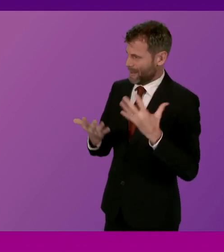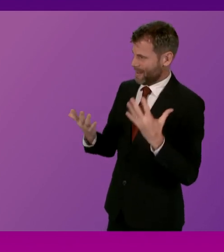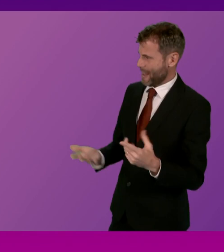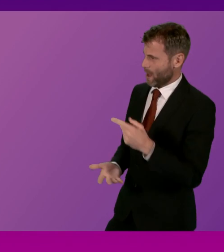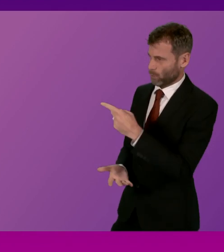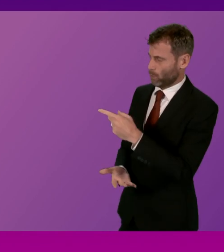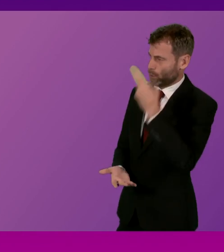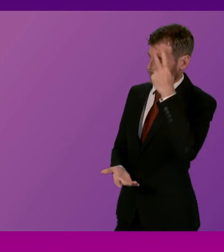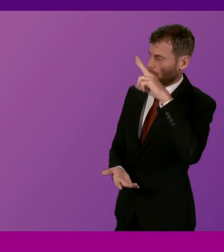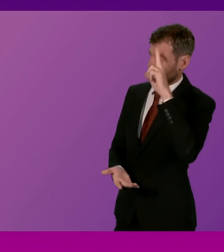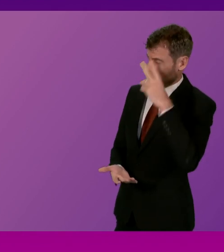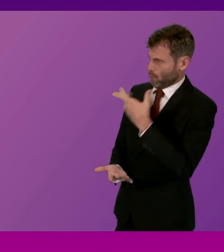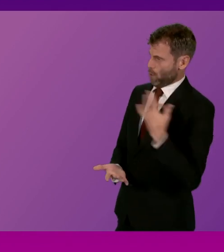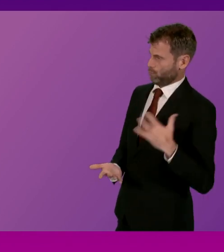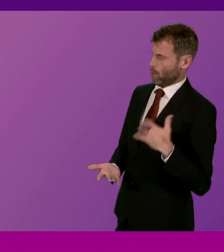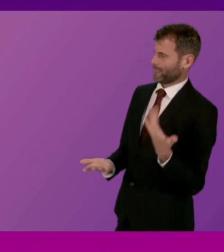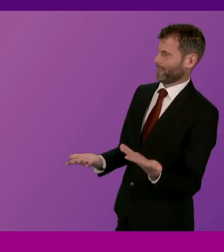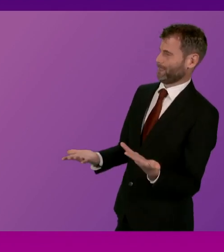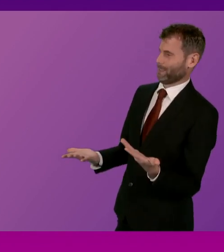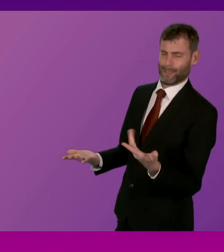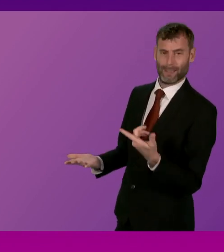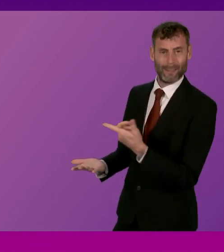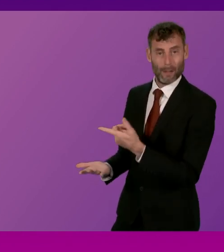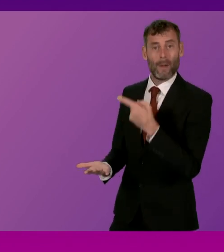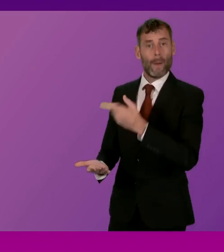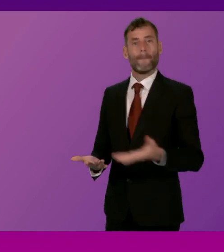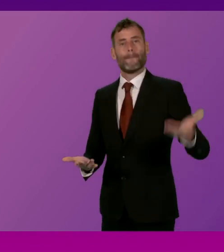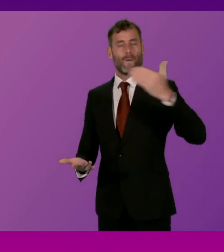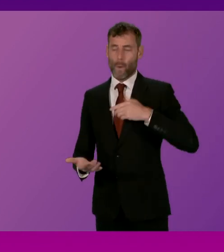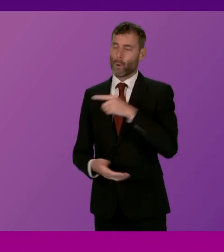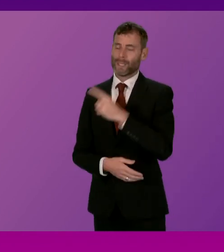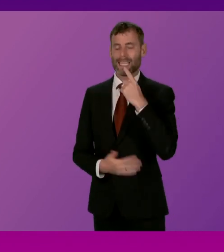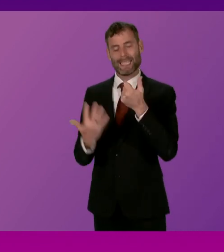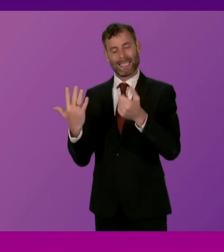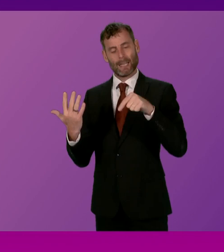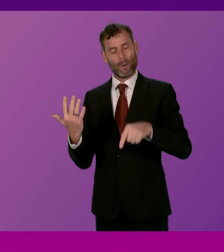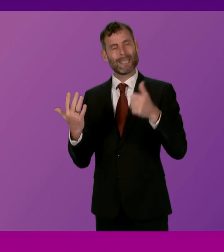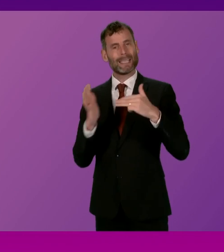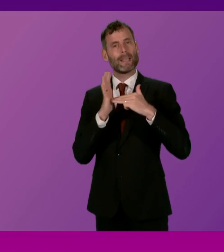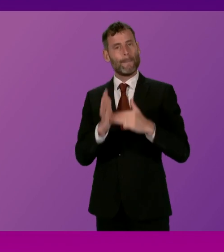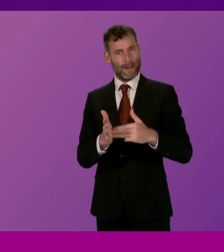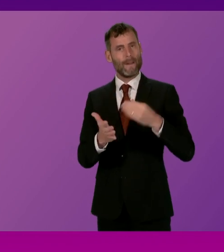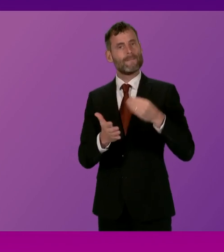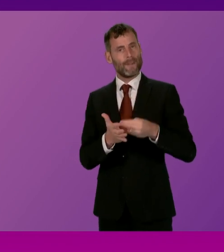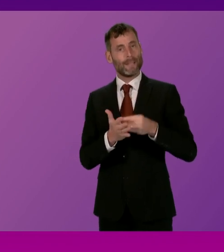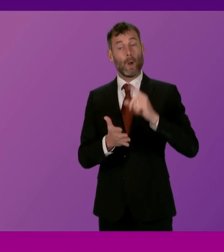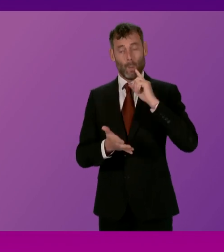The cabinet secretary has given a gold-plated assurance that funding of £6.6 million will be given to Creative Scotland next year.